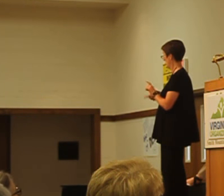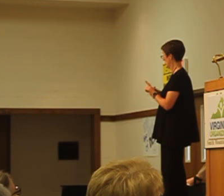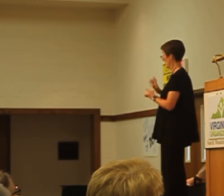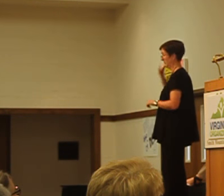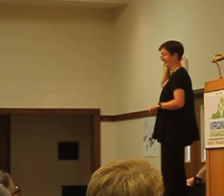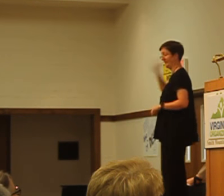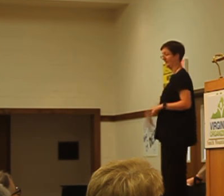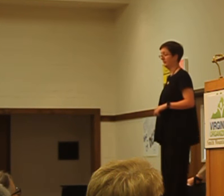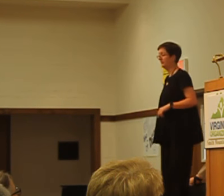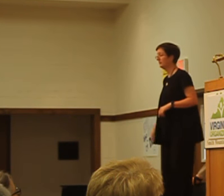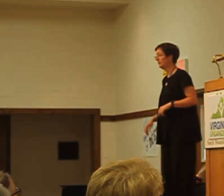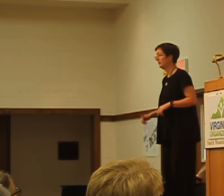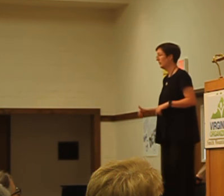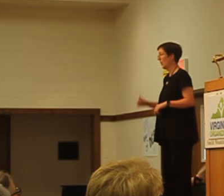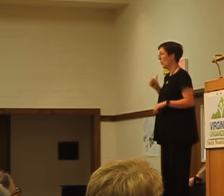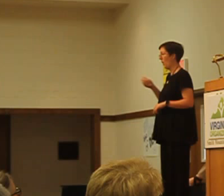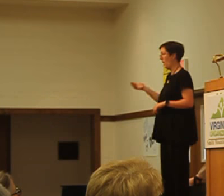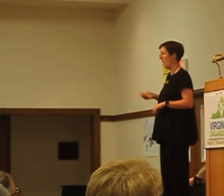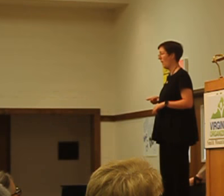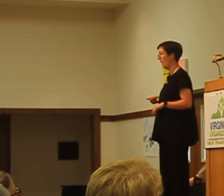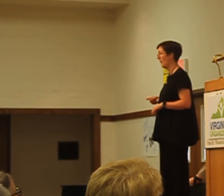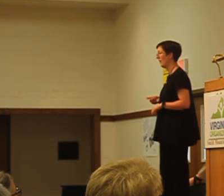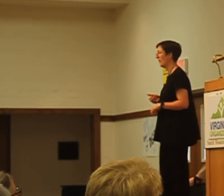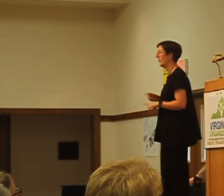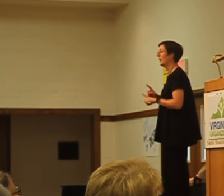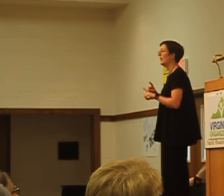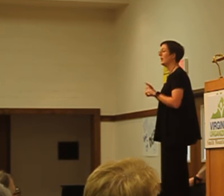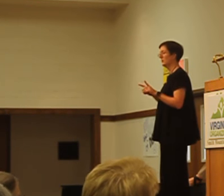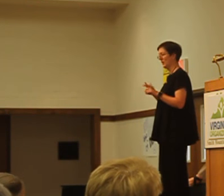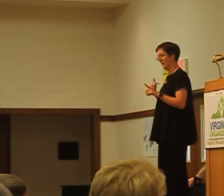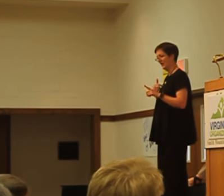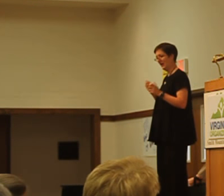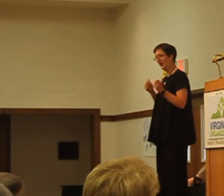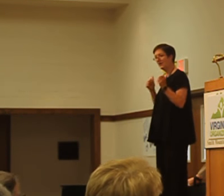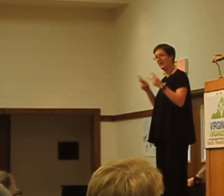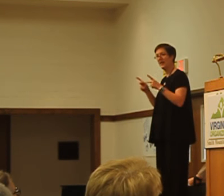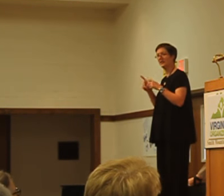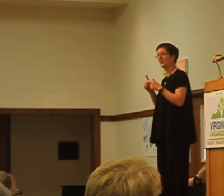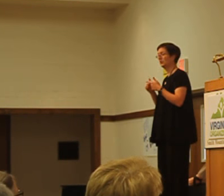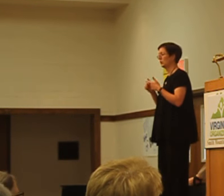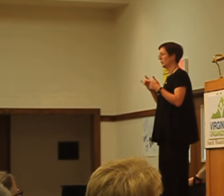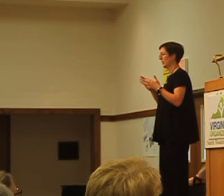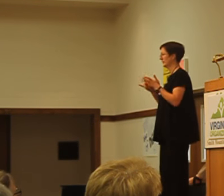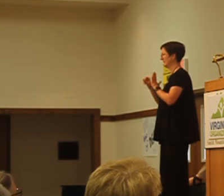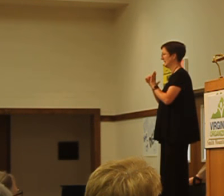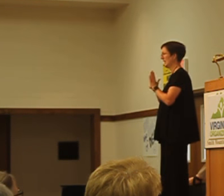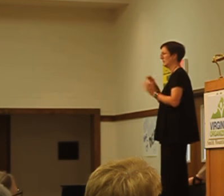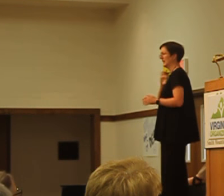but I got certified back through the State Police Office. I went and take the $5 fee,